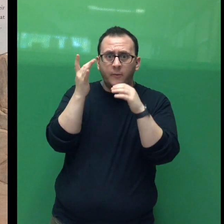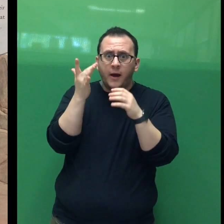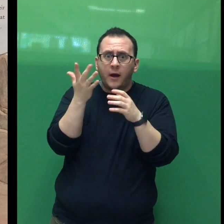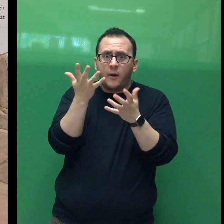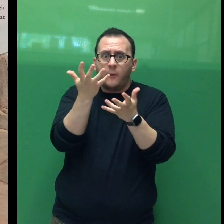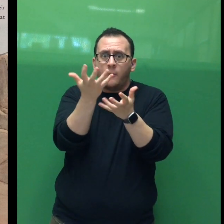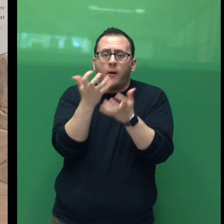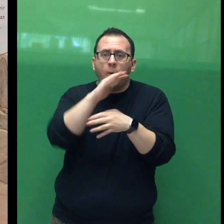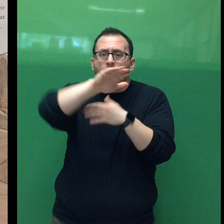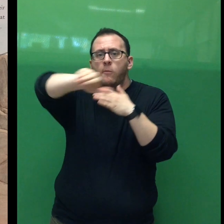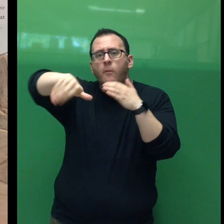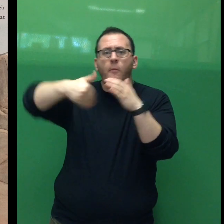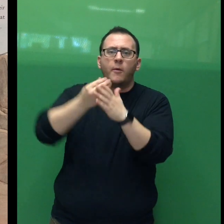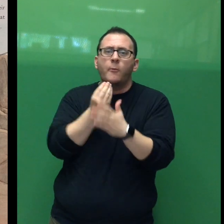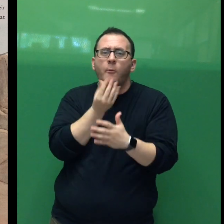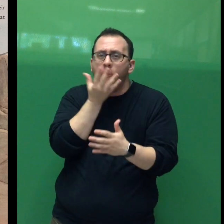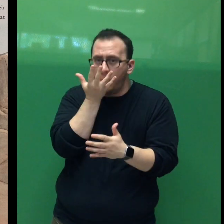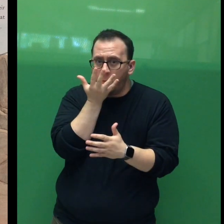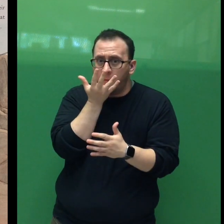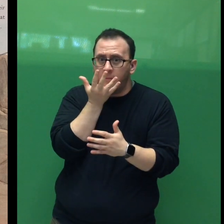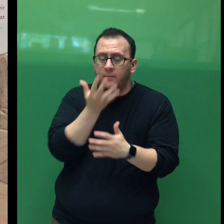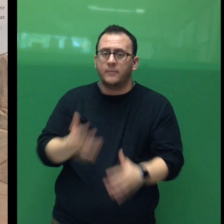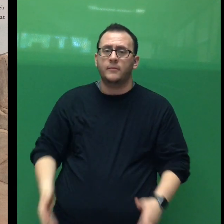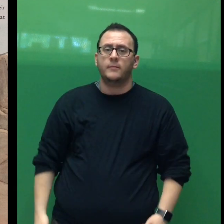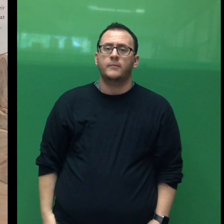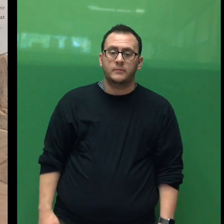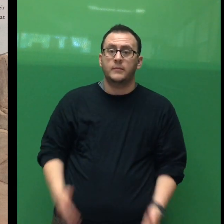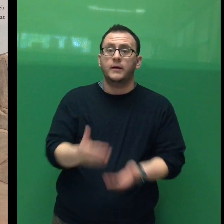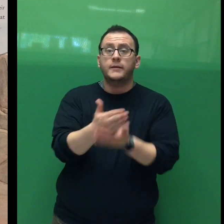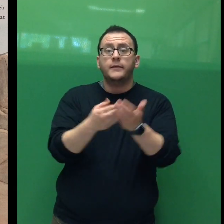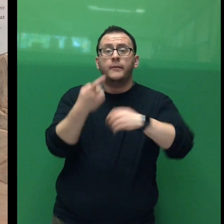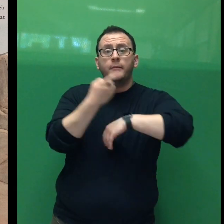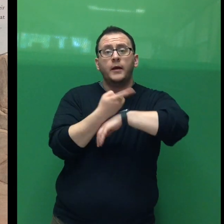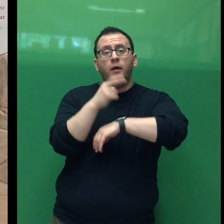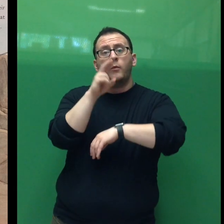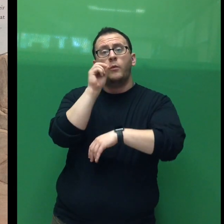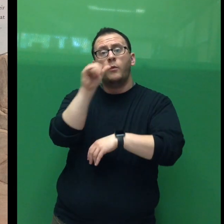Roy and Silo knew just what to do. They moved the egg to the center of their nest.